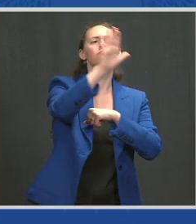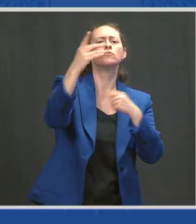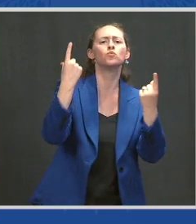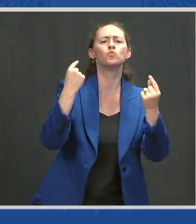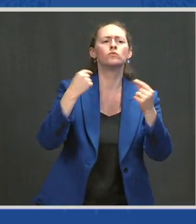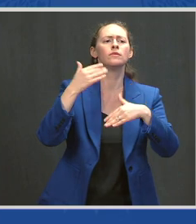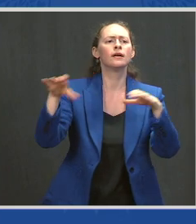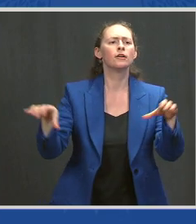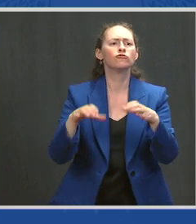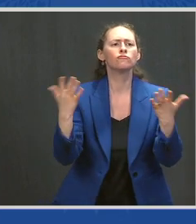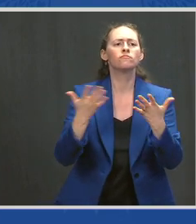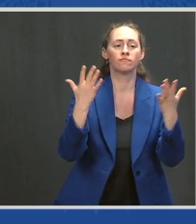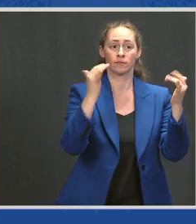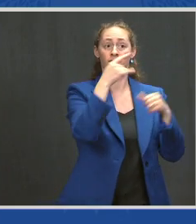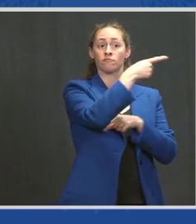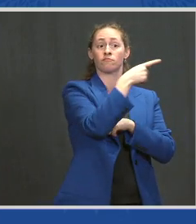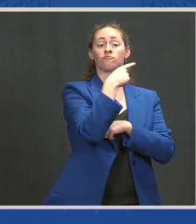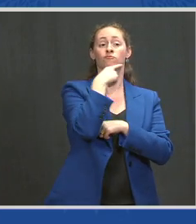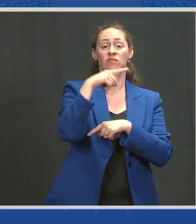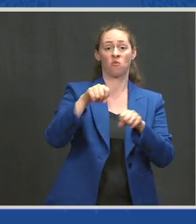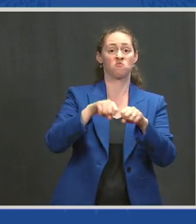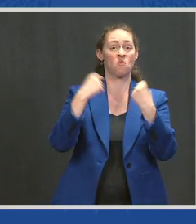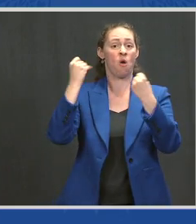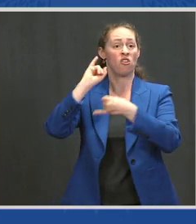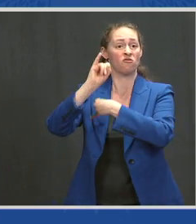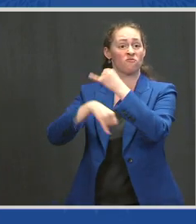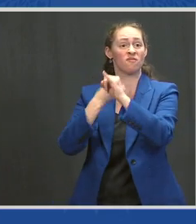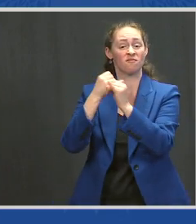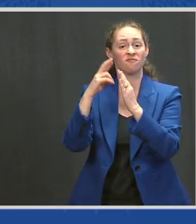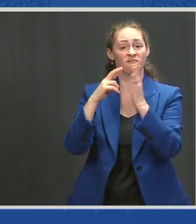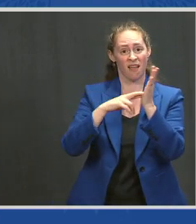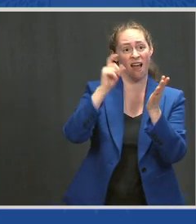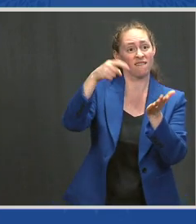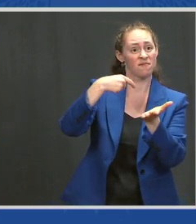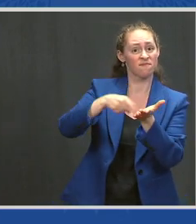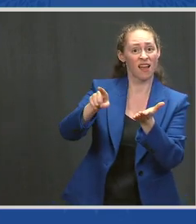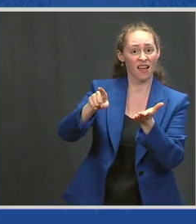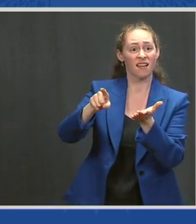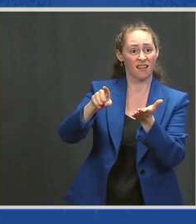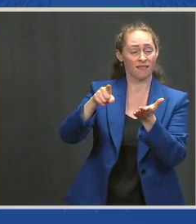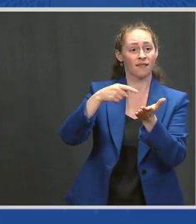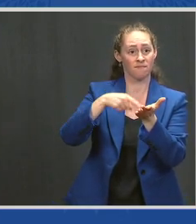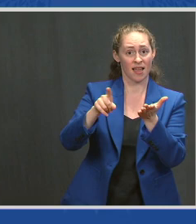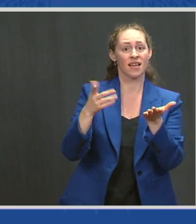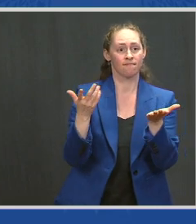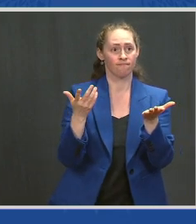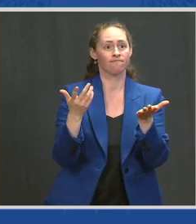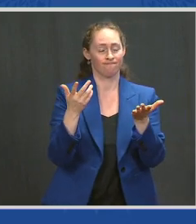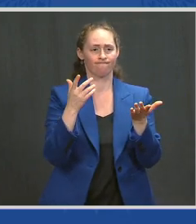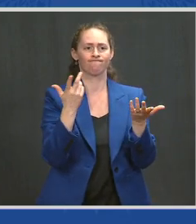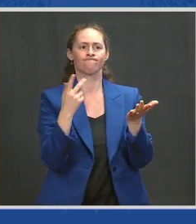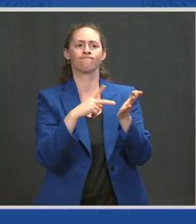It's the price they pay. They are not -- they are not able to dictate what happens in the world.